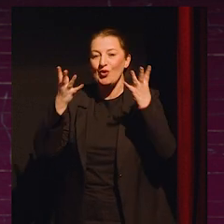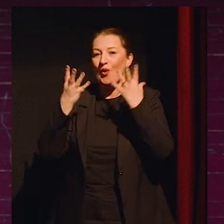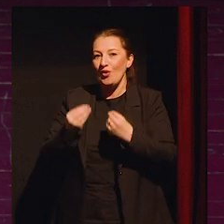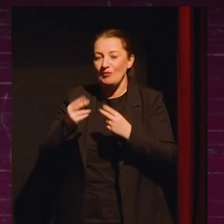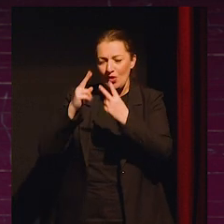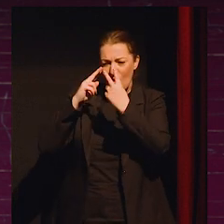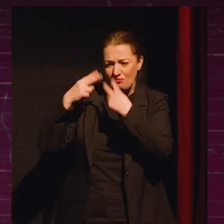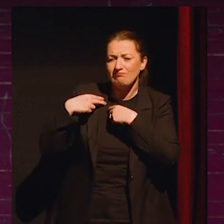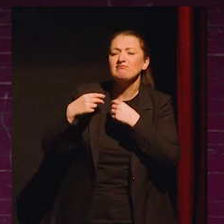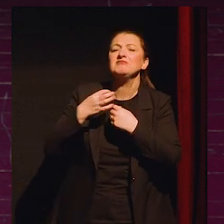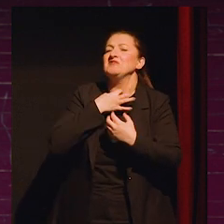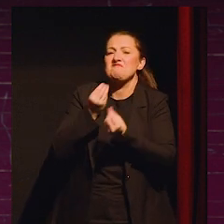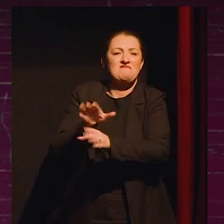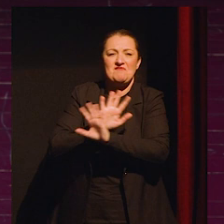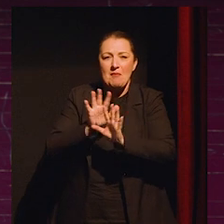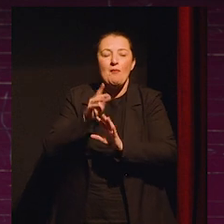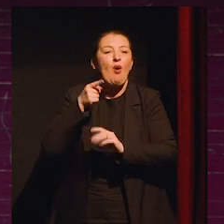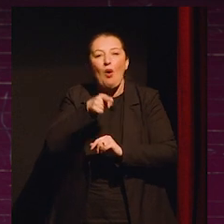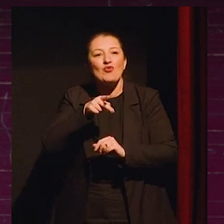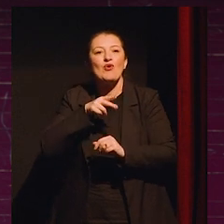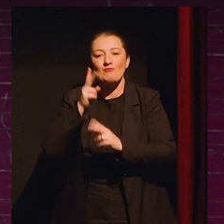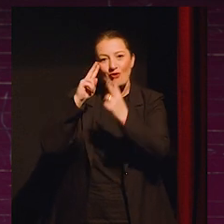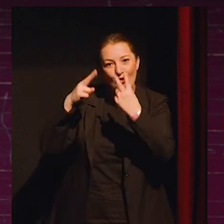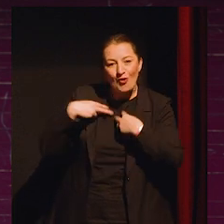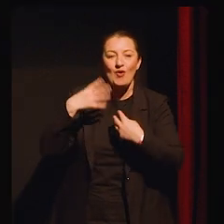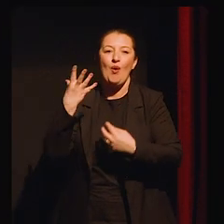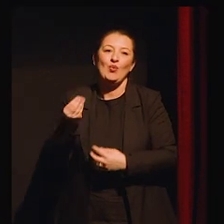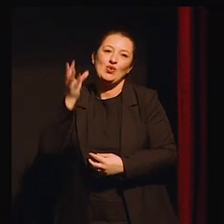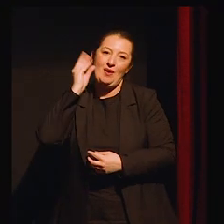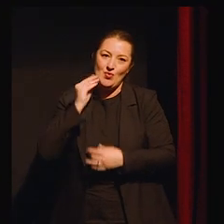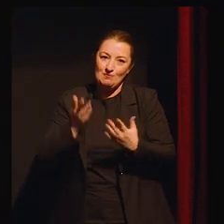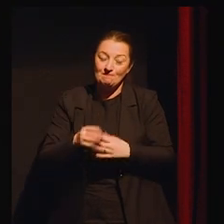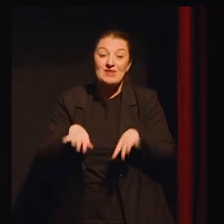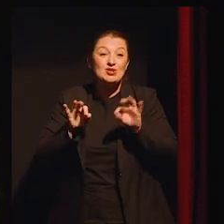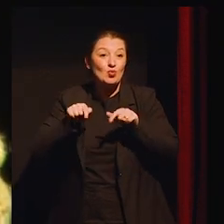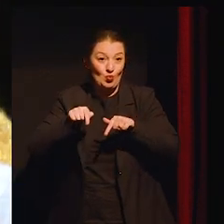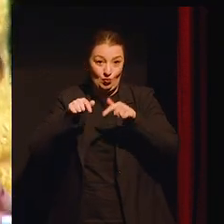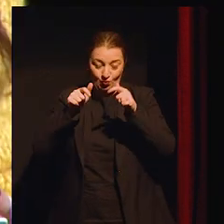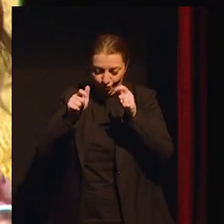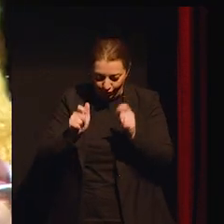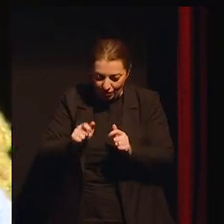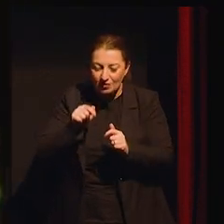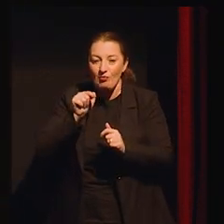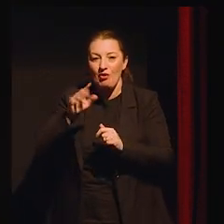to be free and invisible in a city is to be visible. Now, today, from here, from this position where I’m visible,